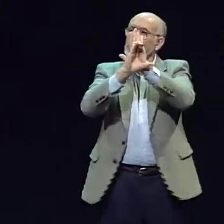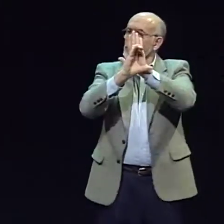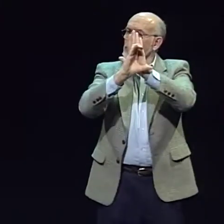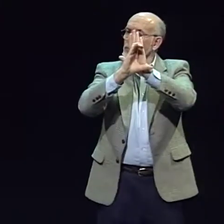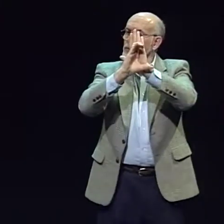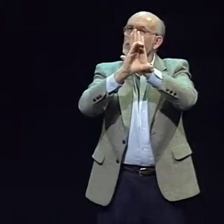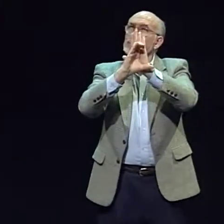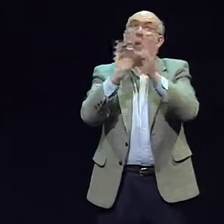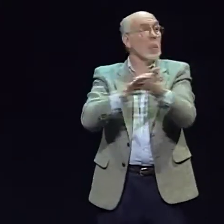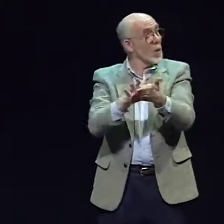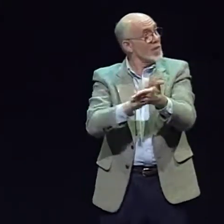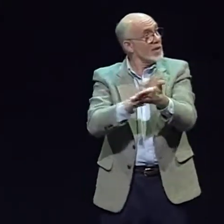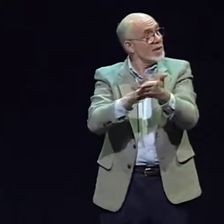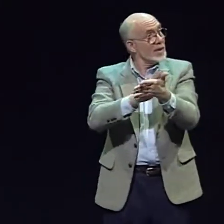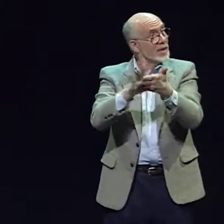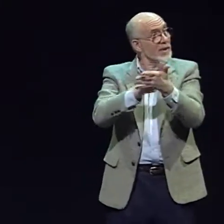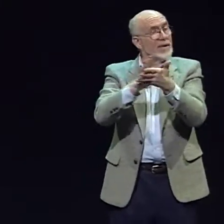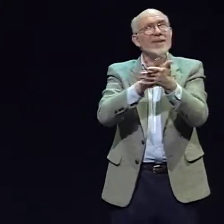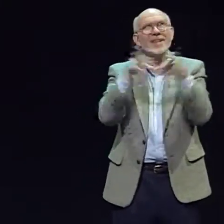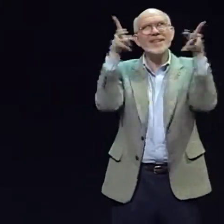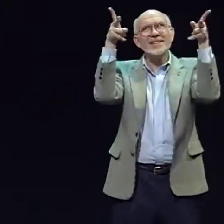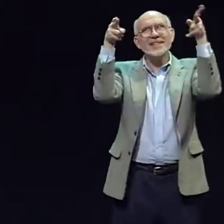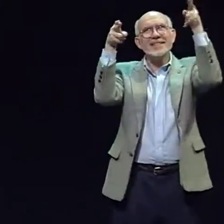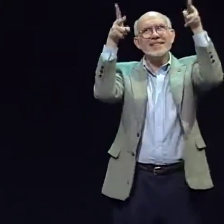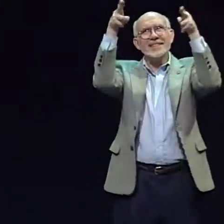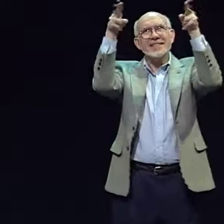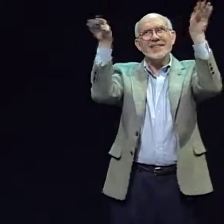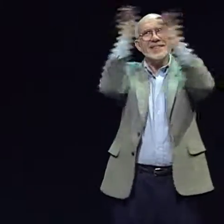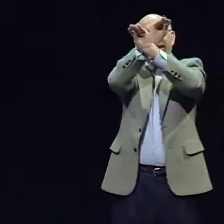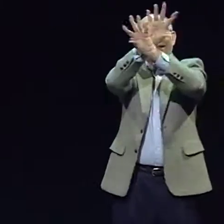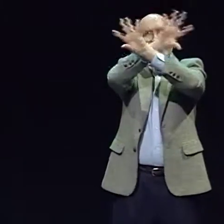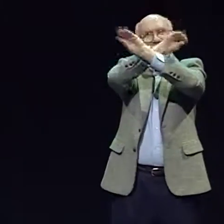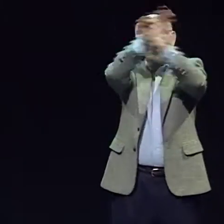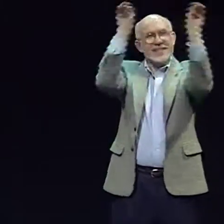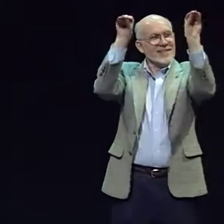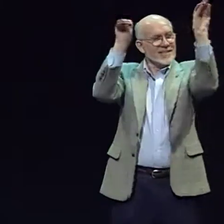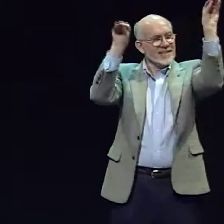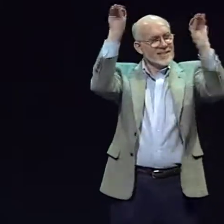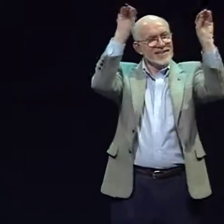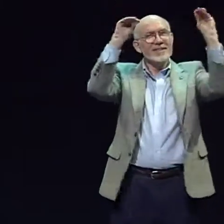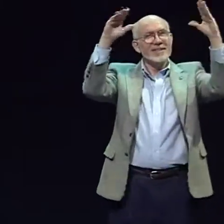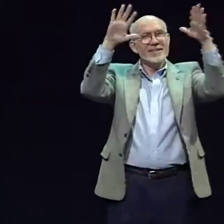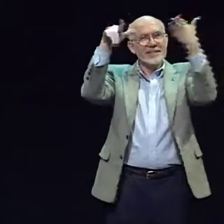SO YOU HAVE TO VISUALIZE SPACE, COME UP WITH A PICTURE, COME UP WITH A MOVIE,